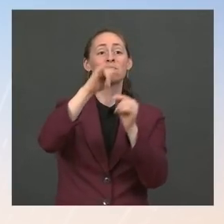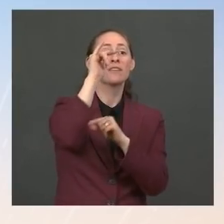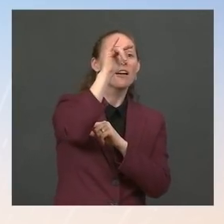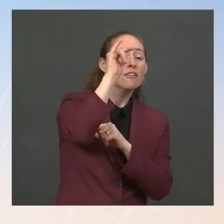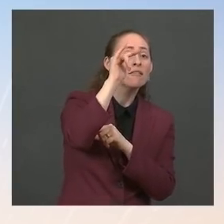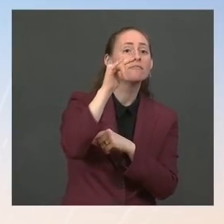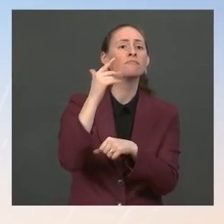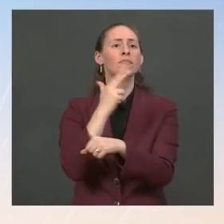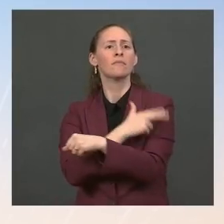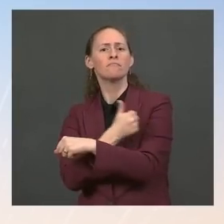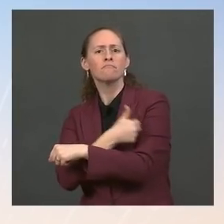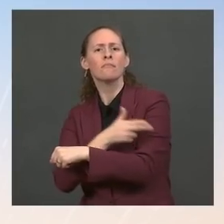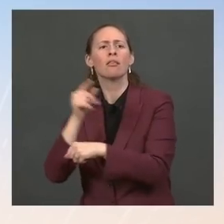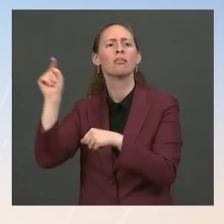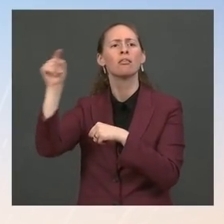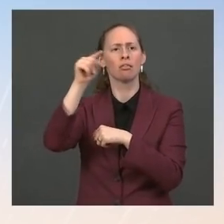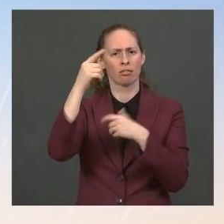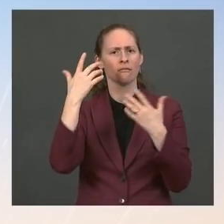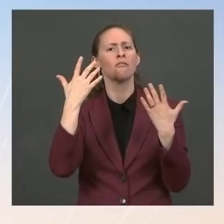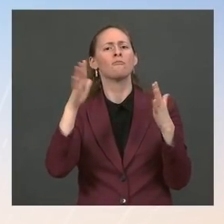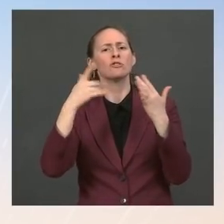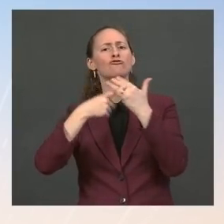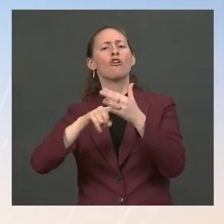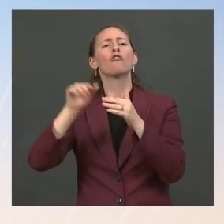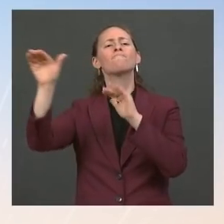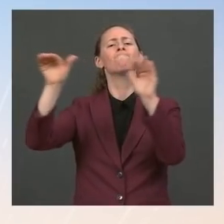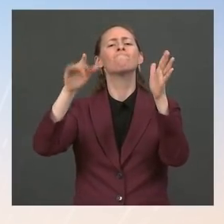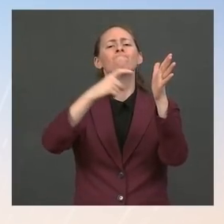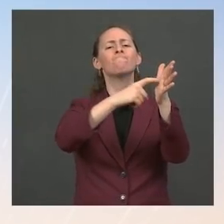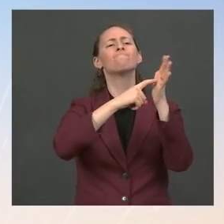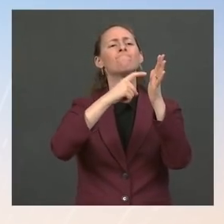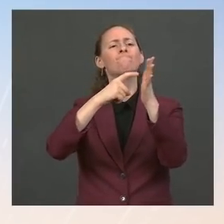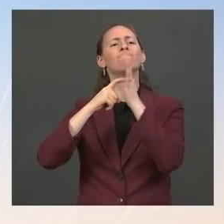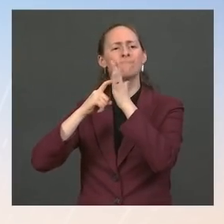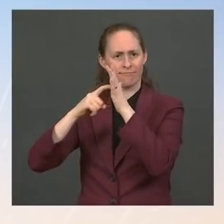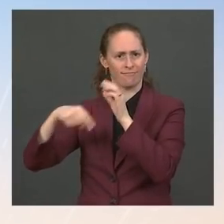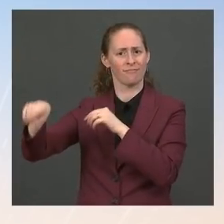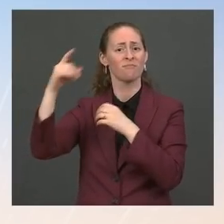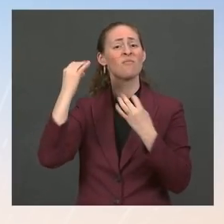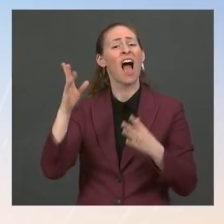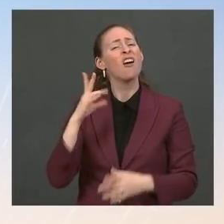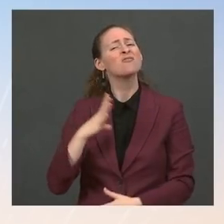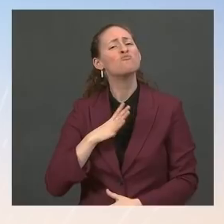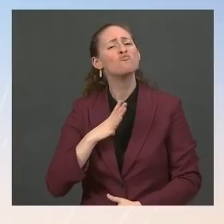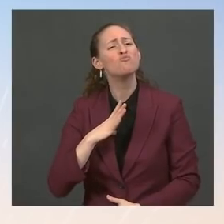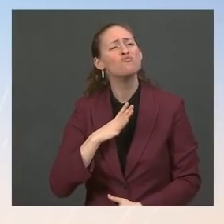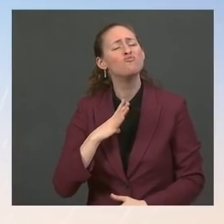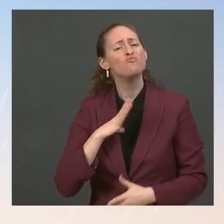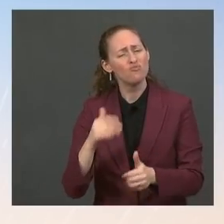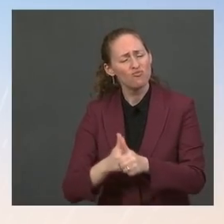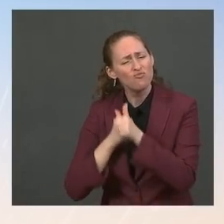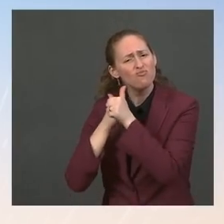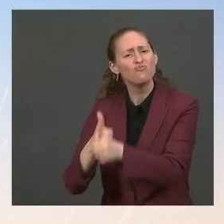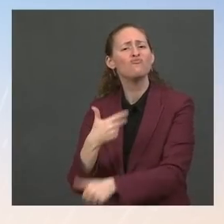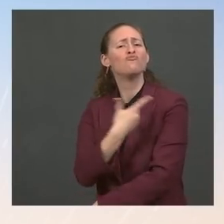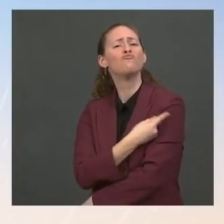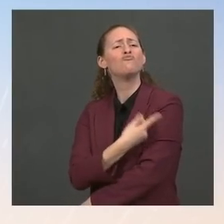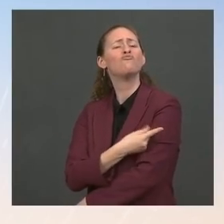The vast majority of people have participated in them and abided by those requirements, and now they have a healthier, safer,